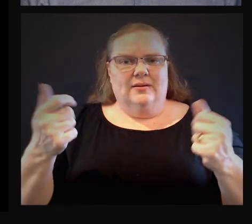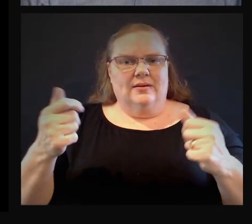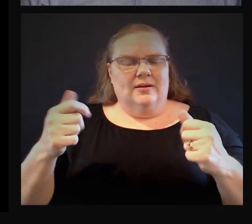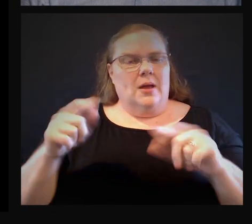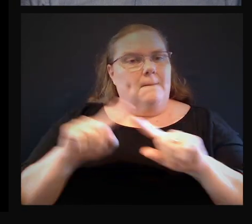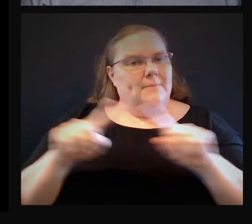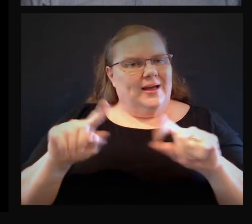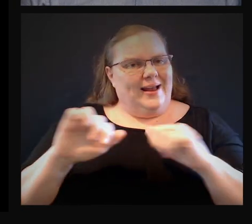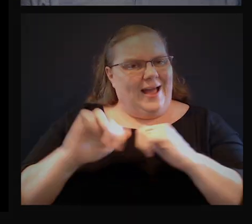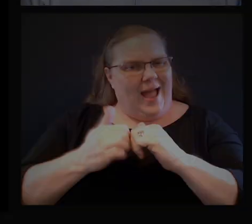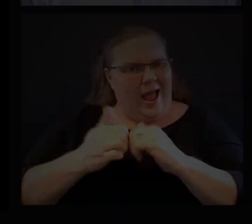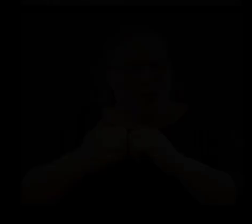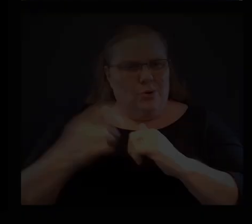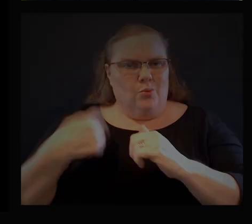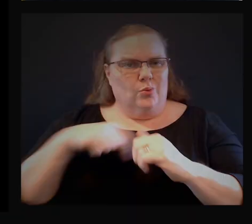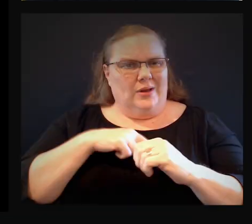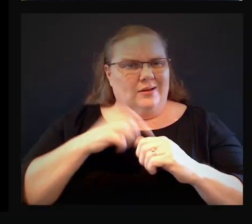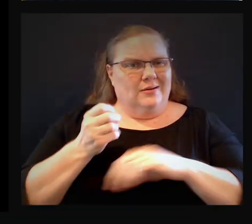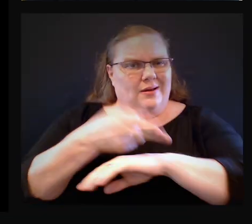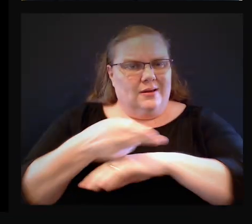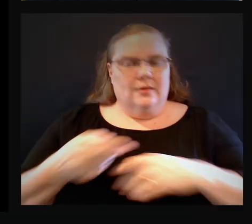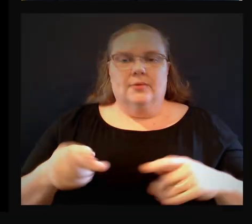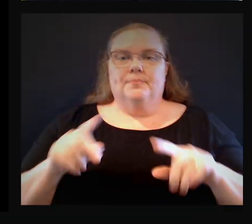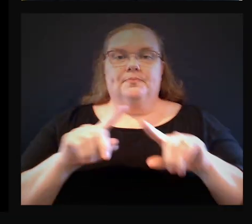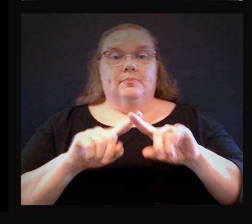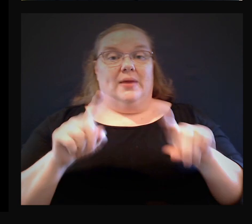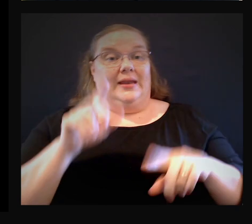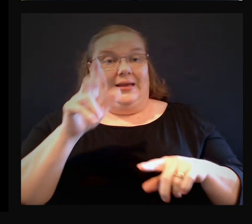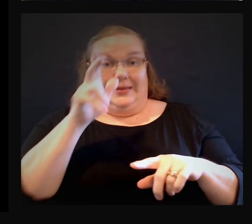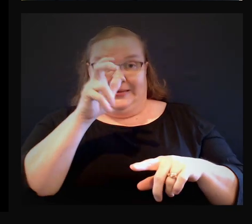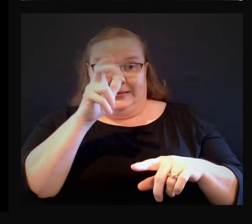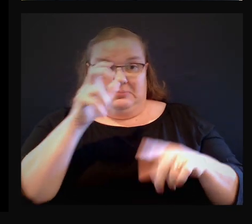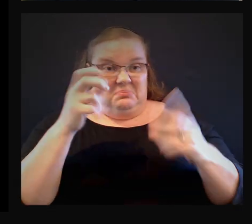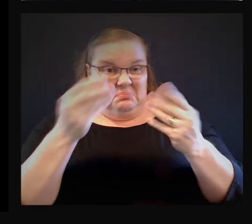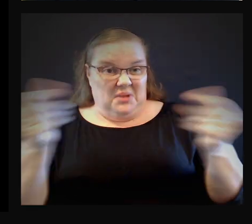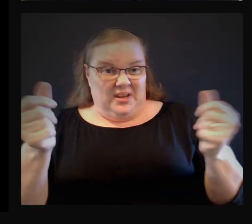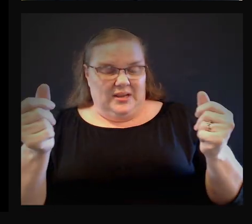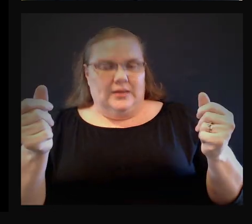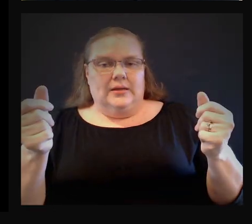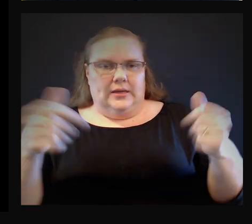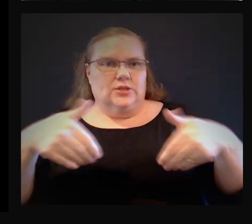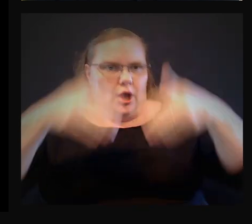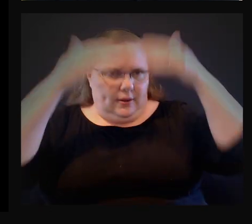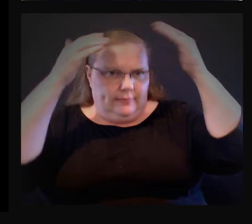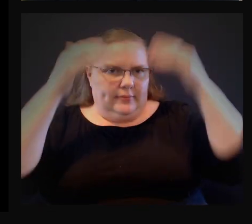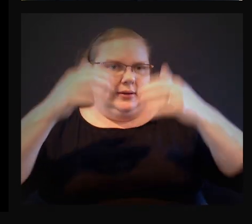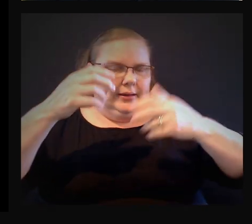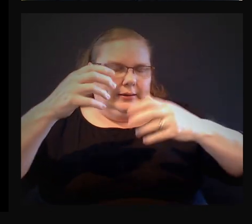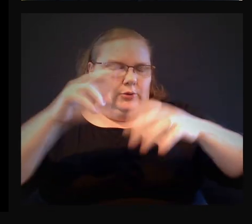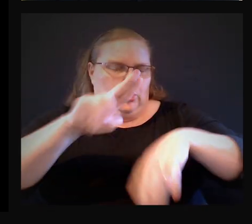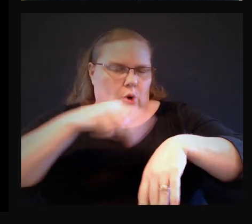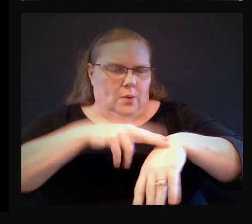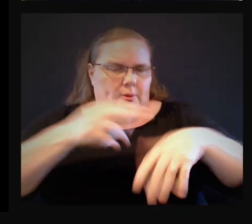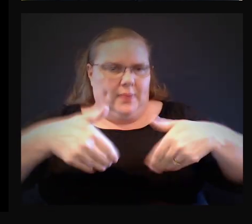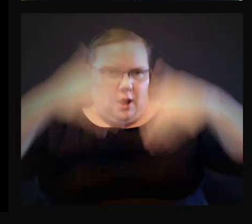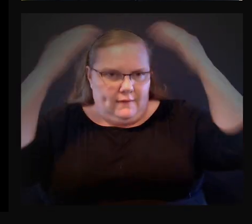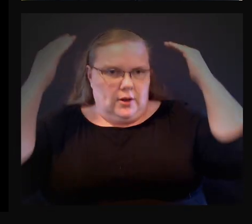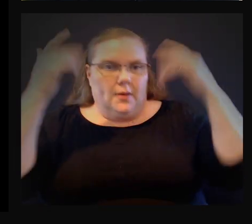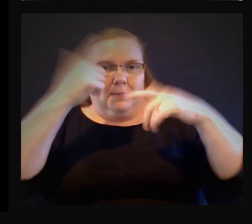How do you tackle them at Rare? While debugging, it is common to be overloaded with information in the debugger due to the complexity of the data types that we use